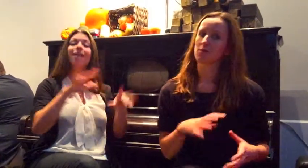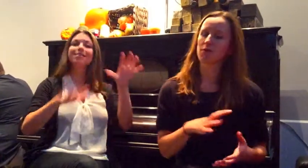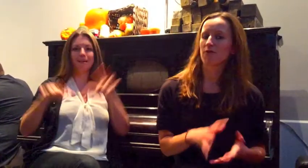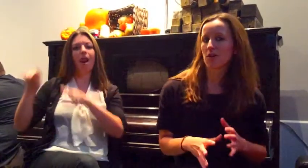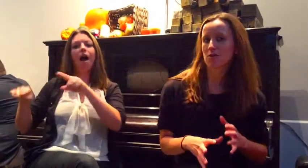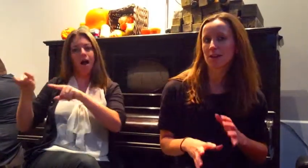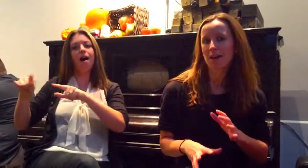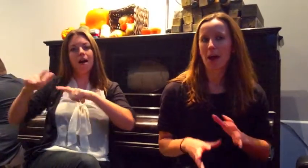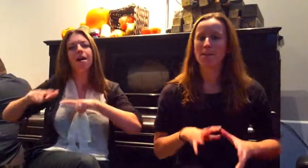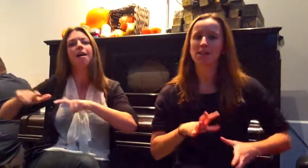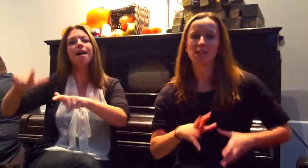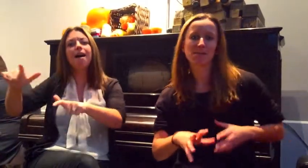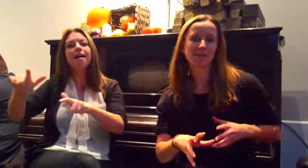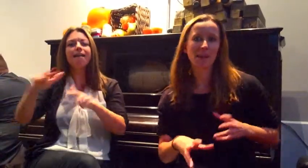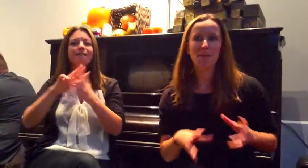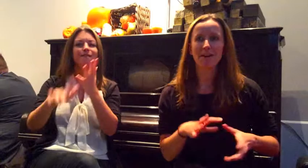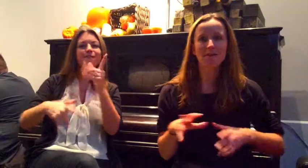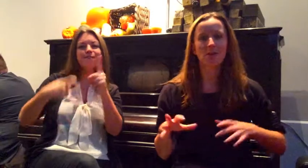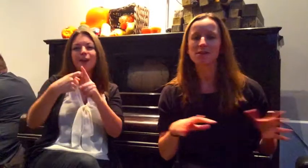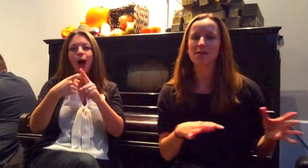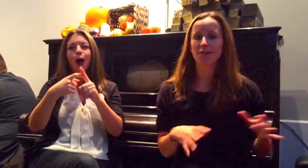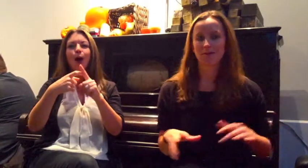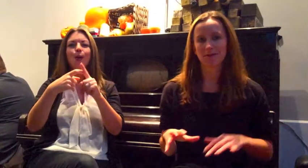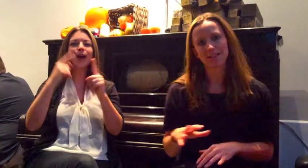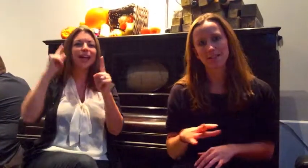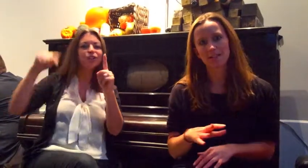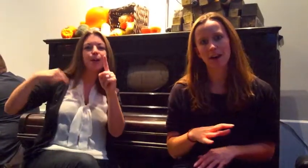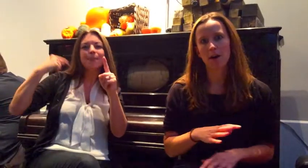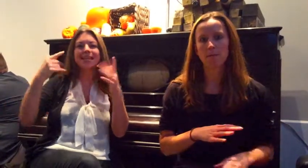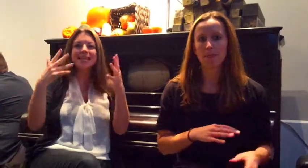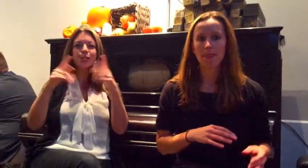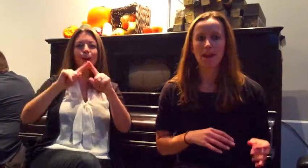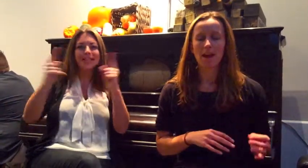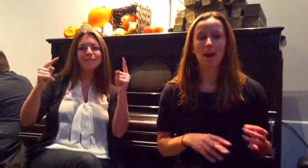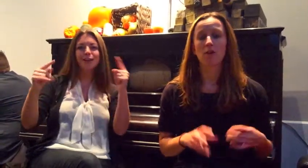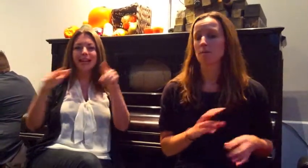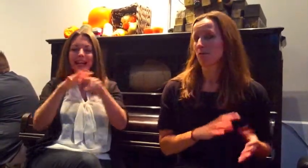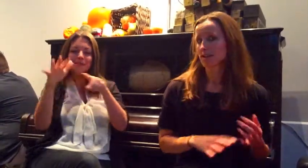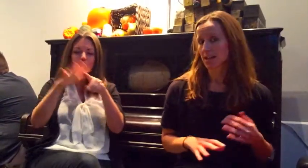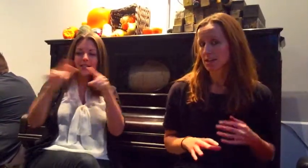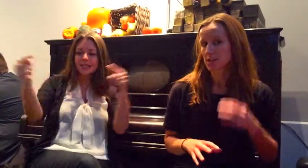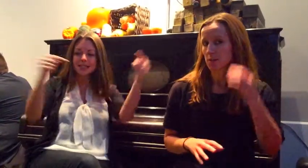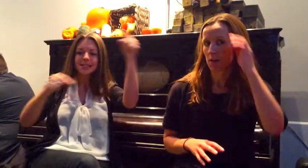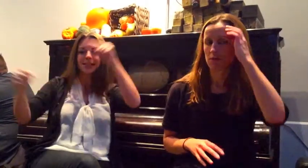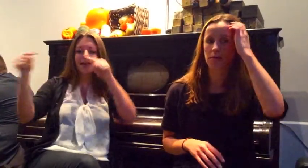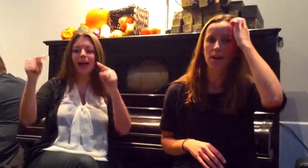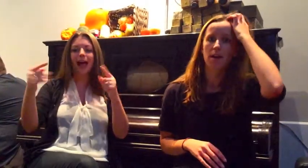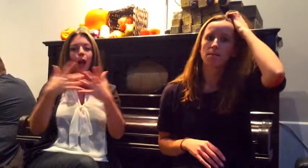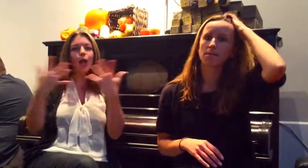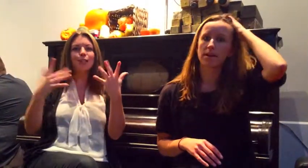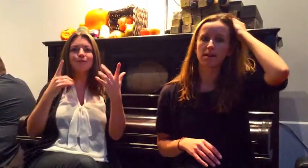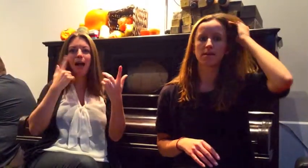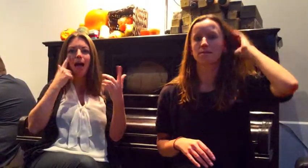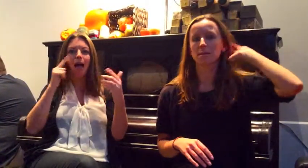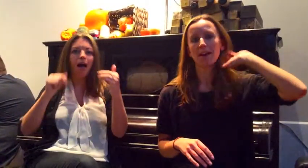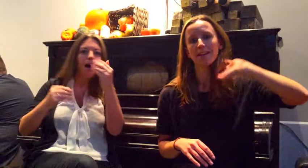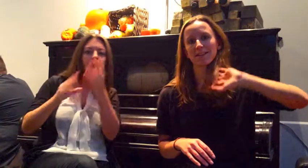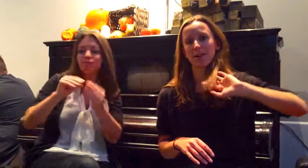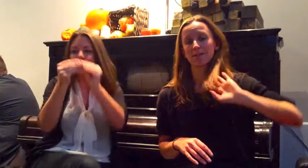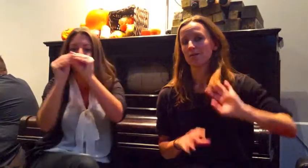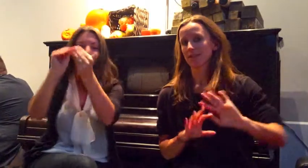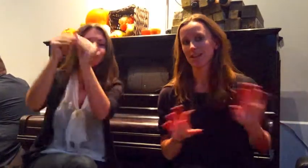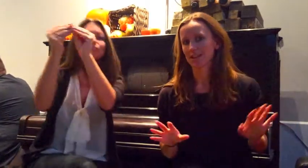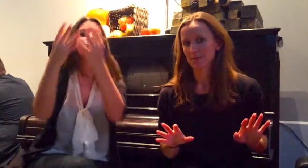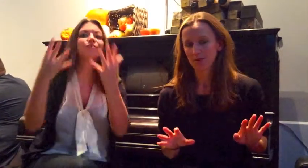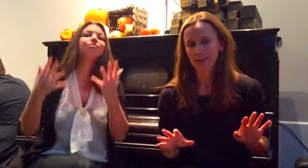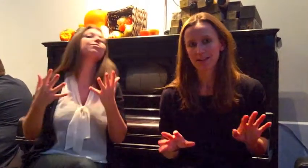So it's folk, a bit of gypsy, lots of different influences, lots of improvisation as well, the players are